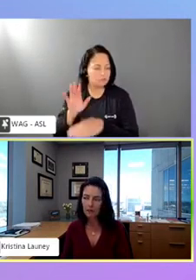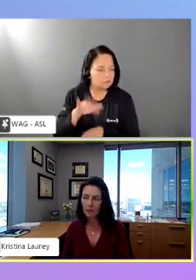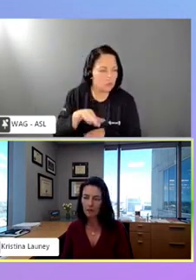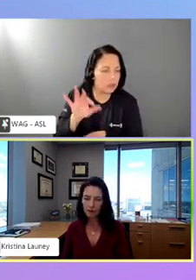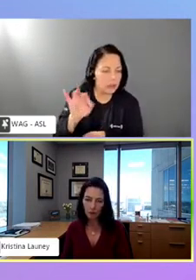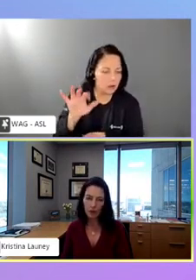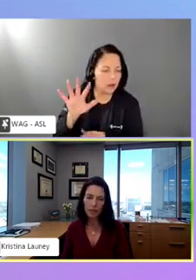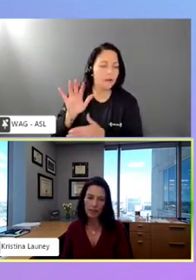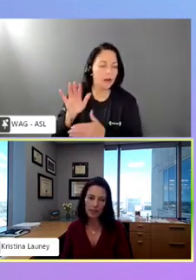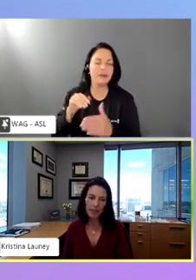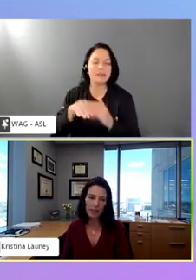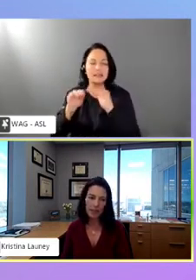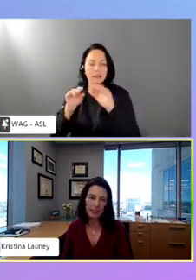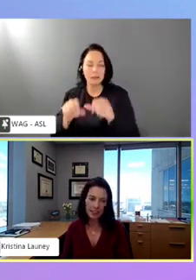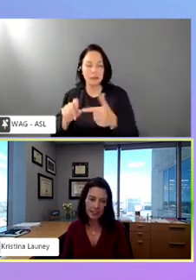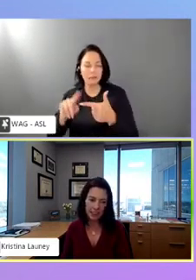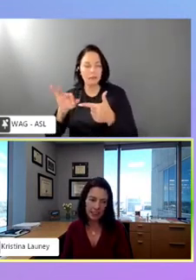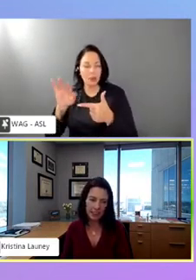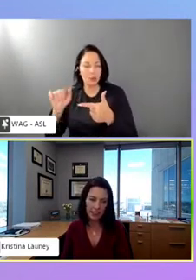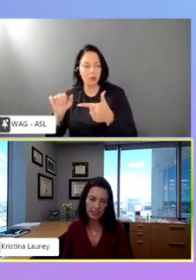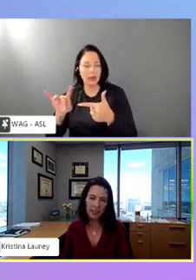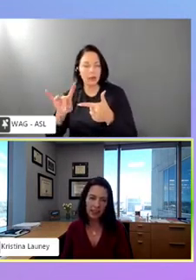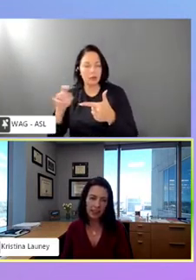California 2013, had 995